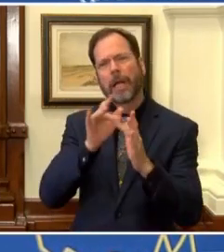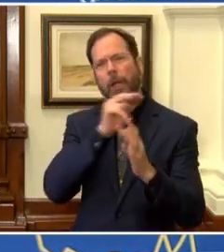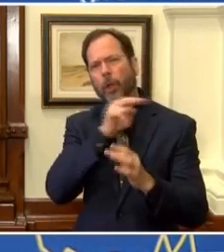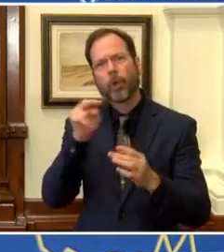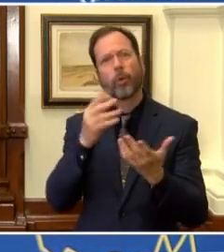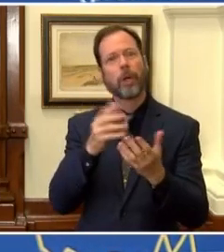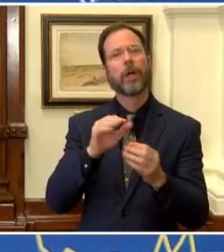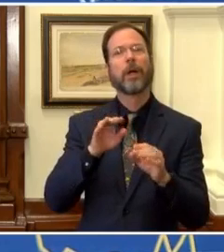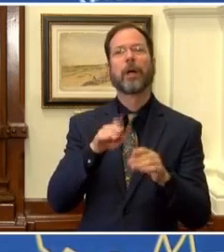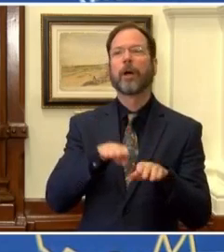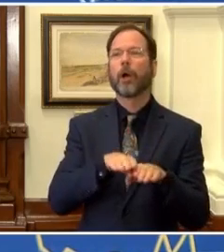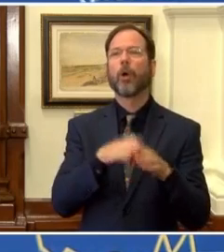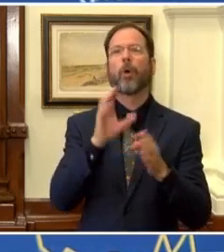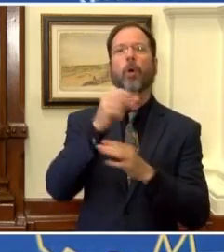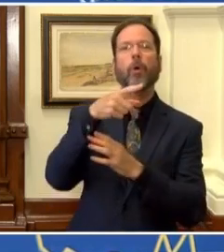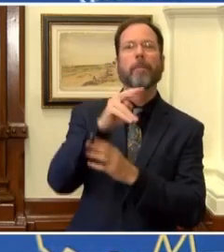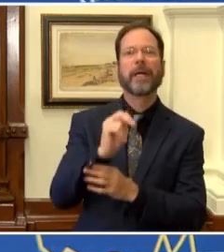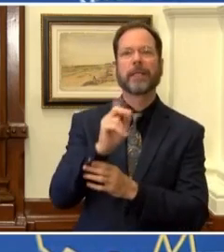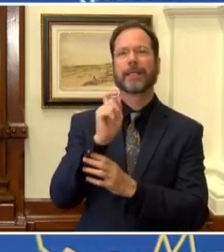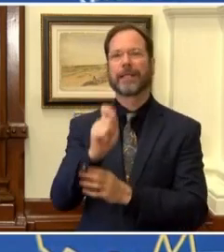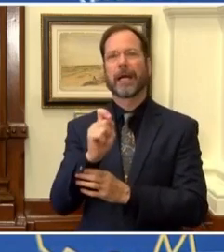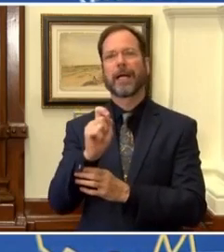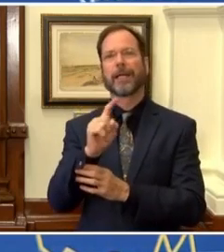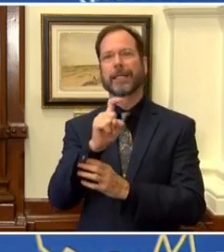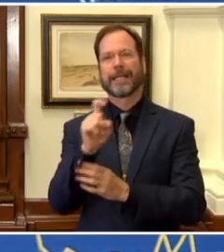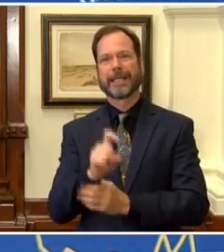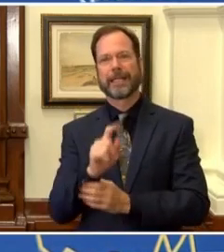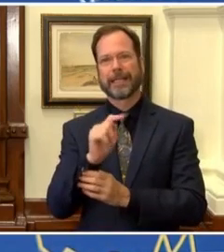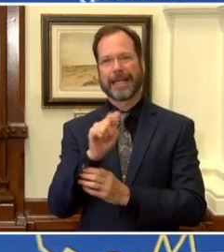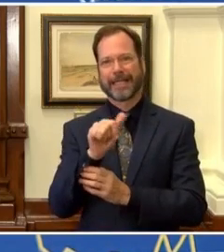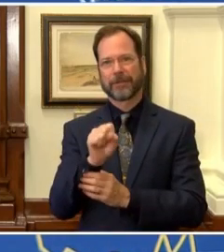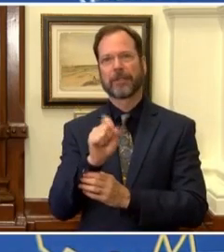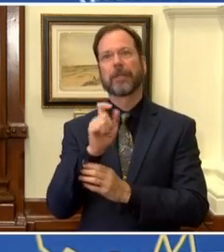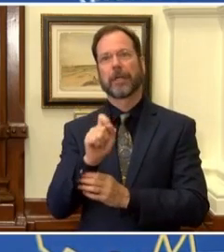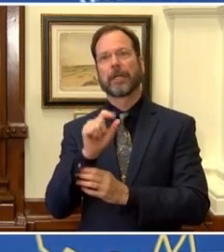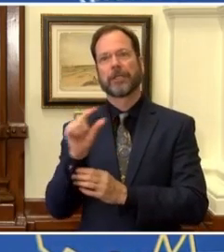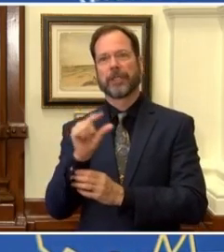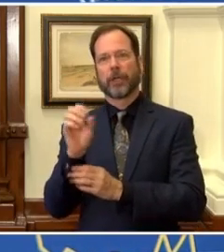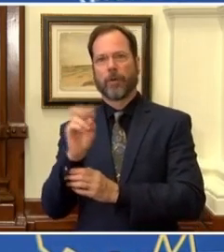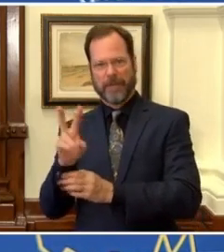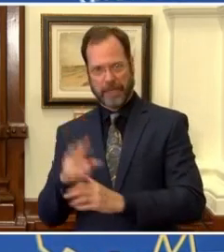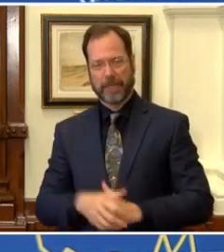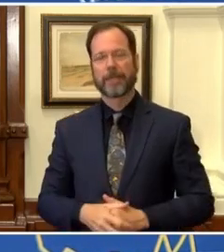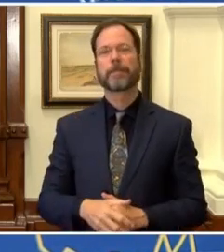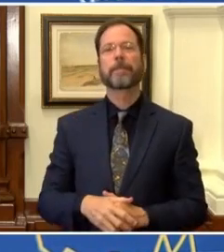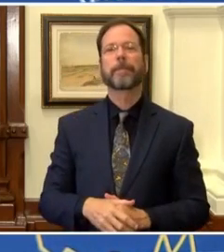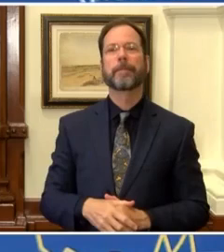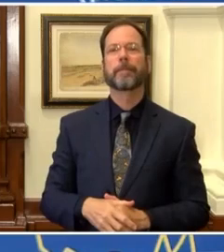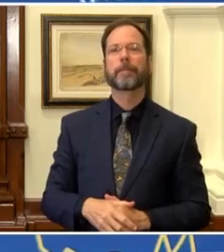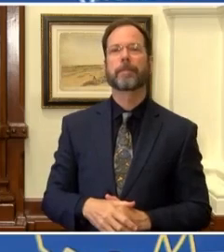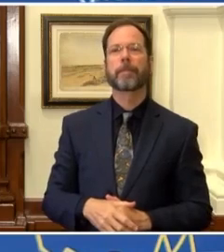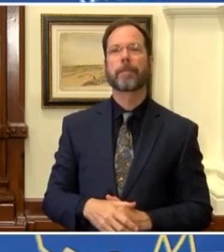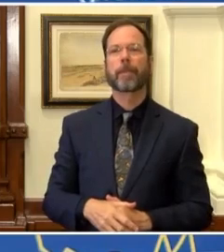ABOUT HOW YOU CAN GET INVOLVED TO SLOW THE SPREAD OF COVID-19. YOU CAN DO IT ONLINE BY GOING TO